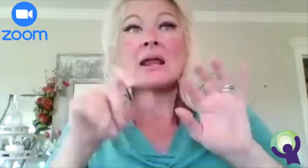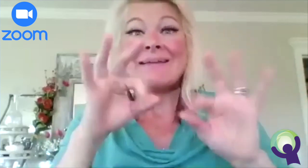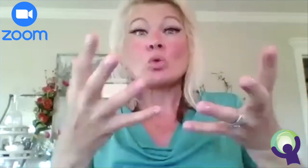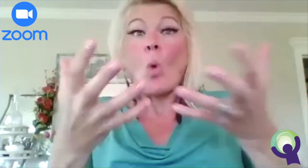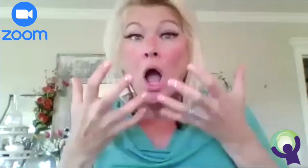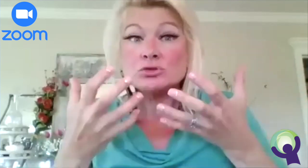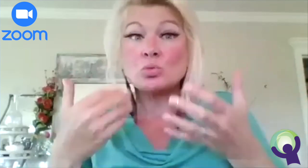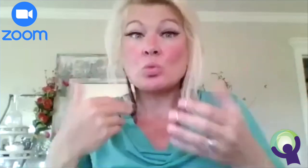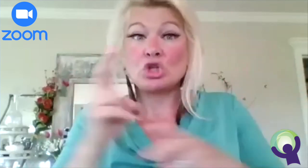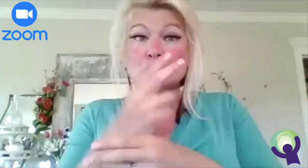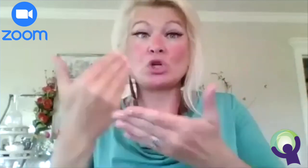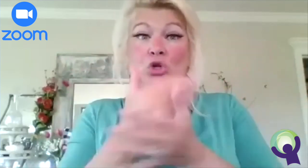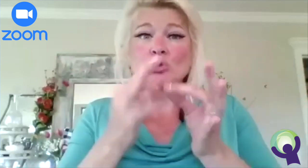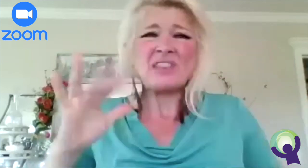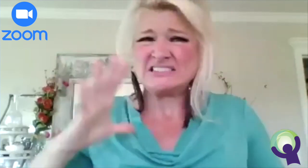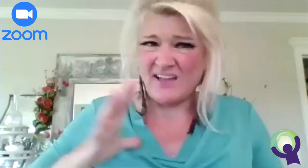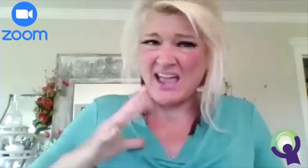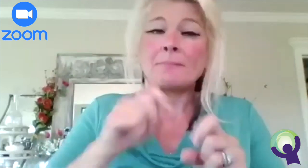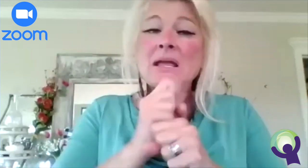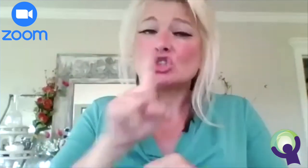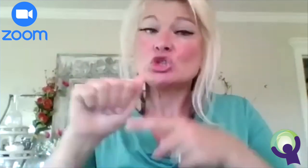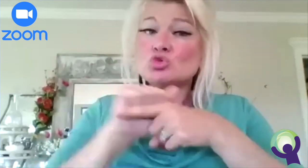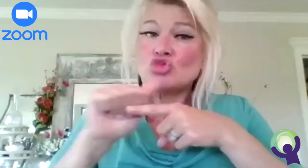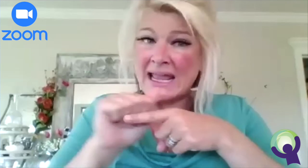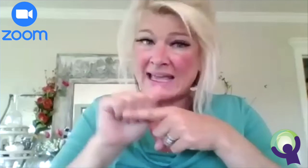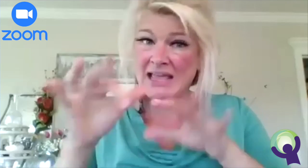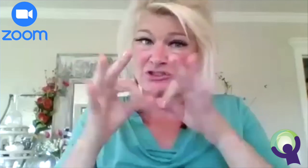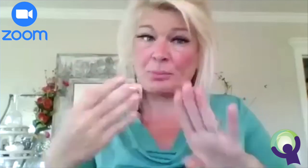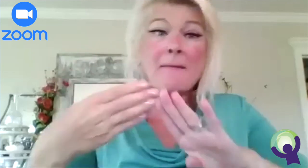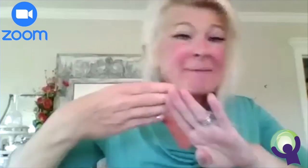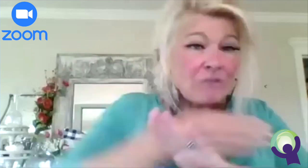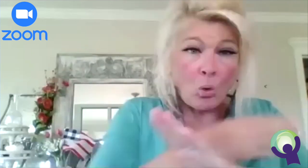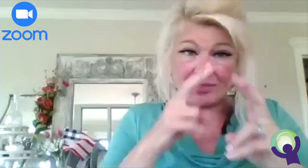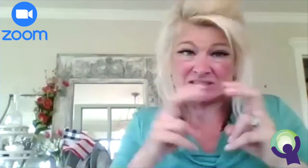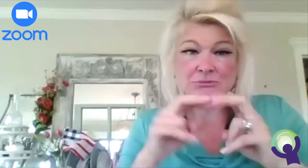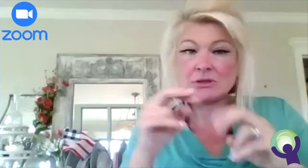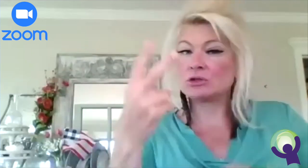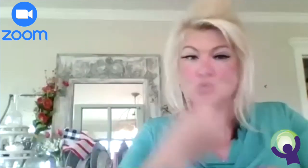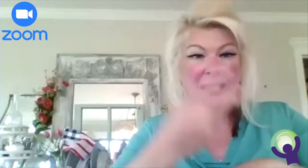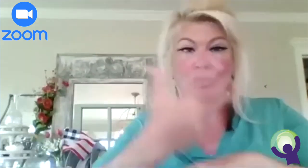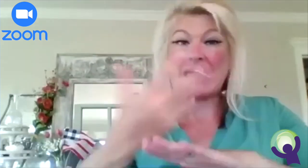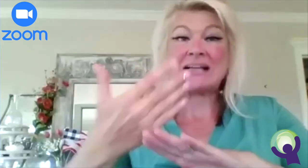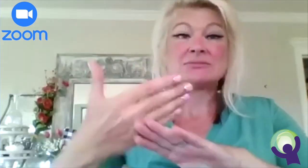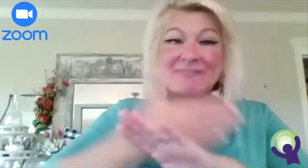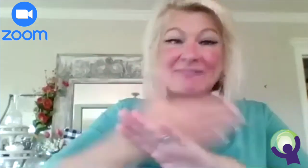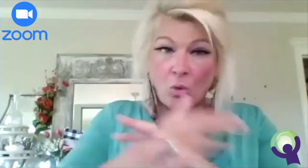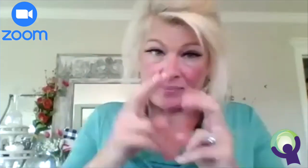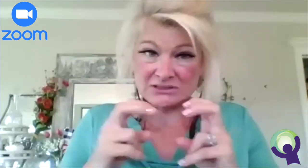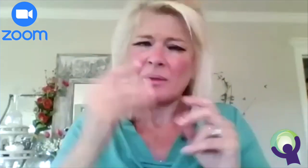But if you want to use a new interpreter, that's fine, make sure you train that interpreter before the assessment..